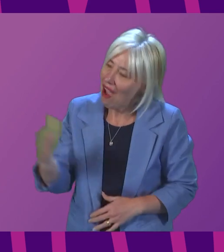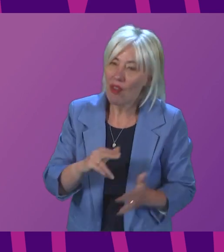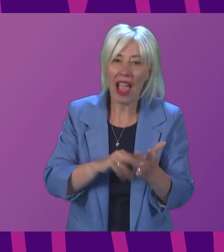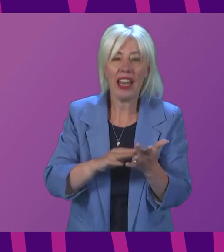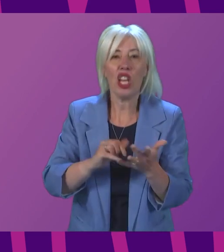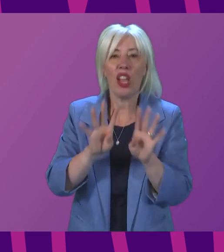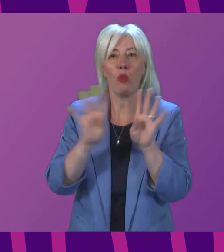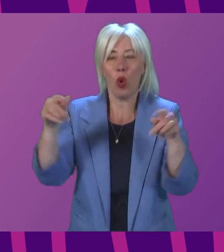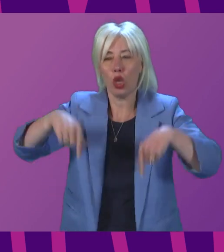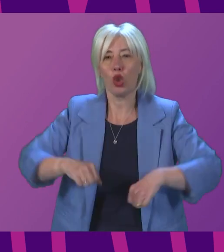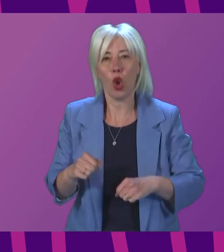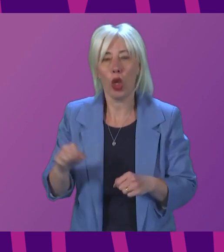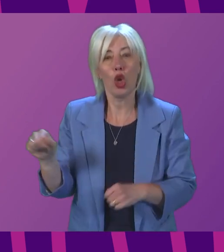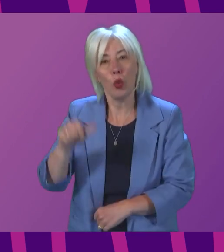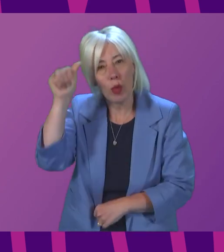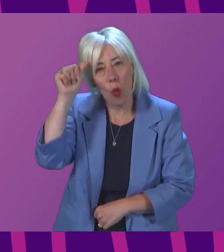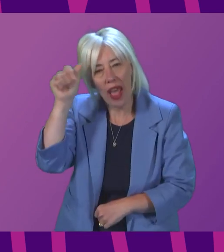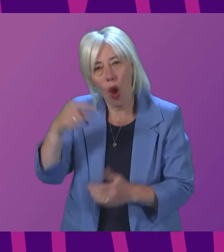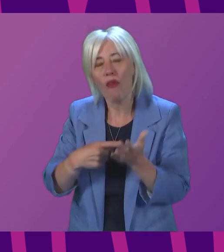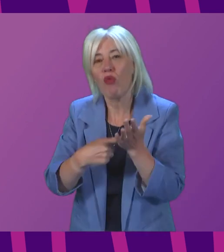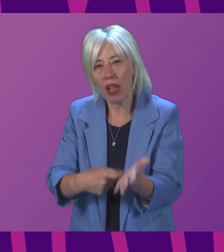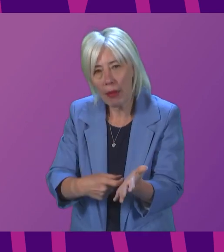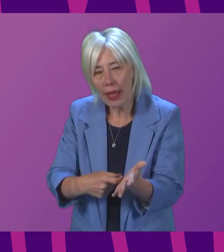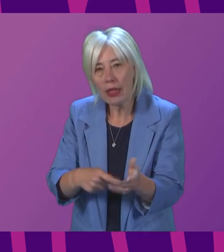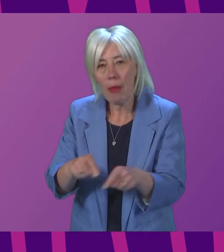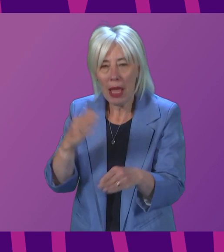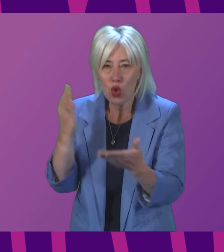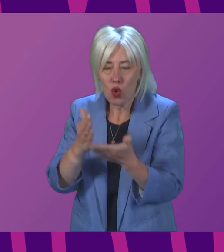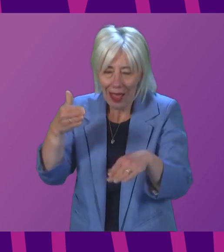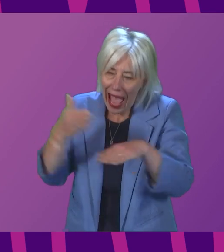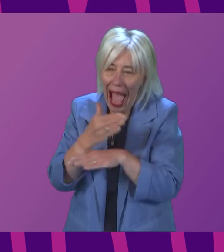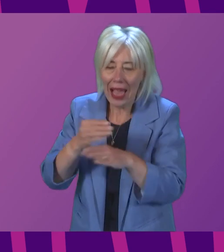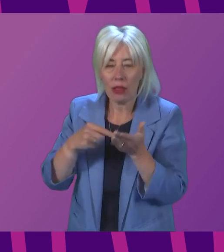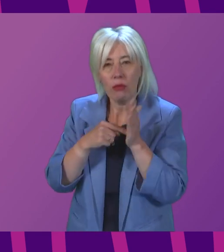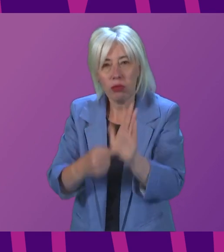should not only be aware of them but act on them so that nothing similar happens again?